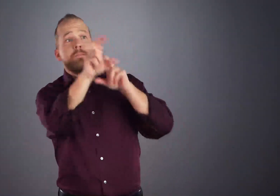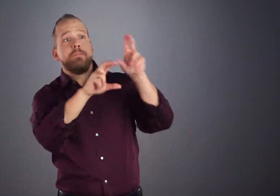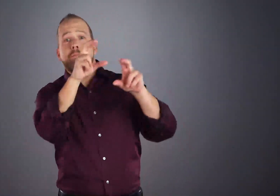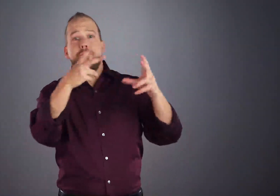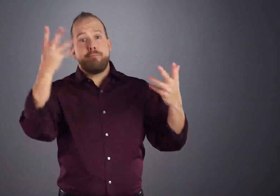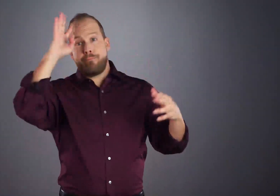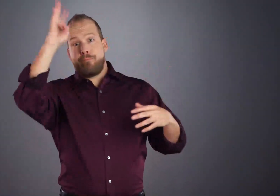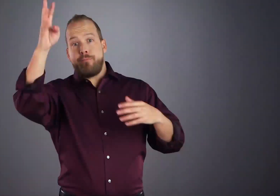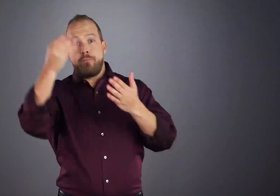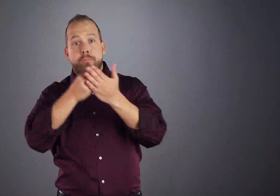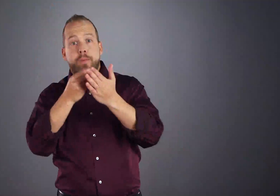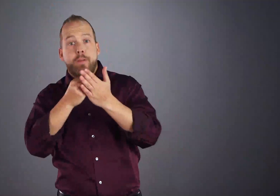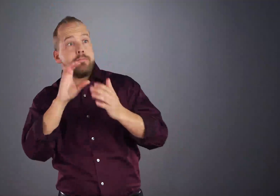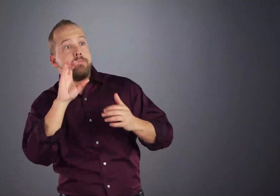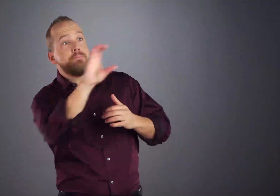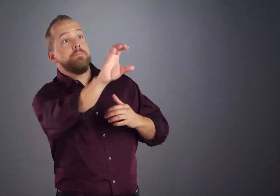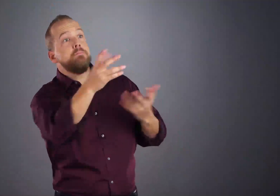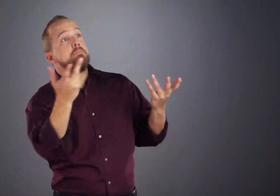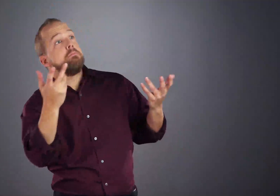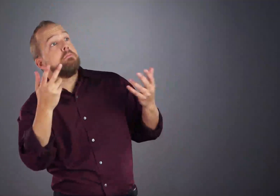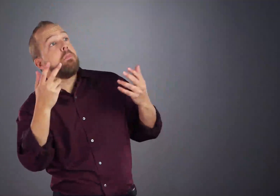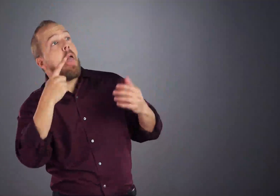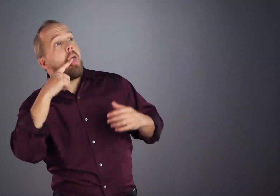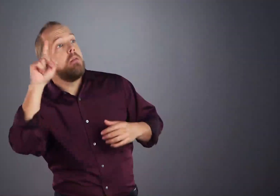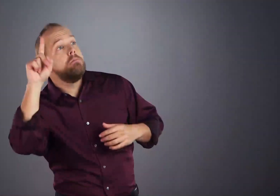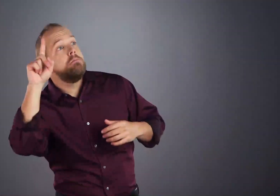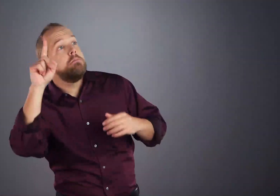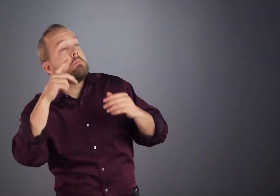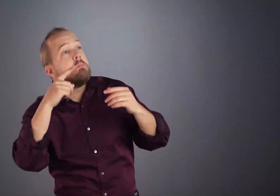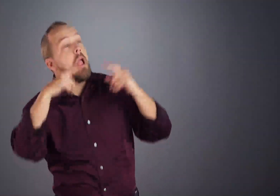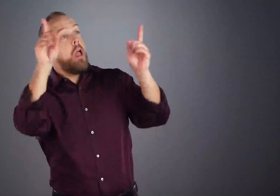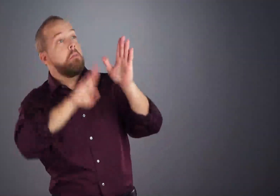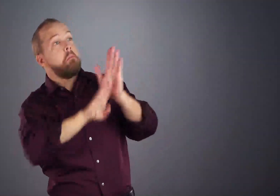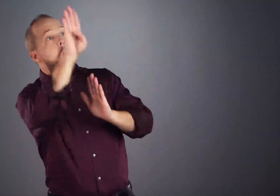I discovered many more reasons later on.